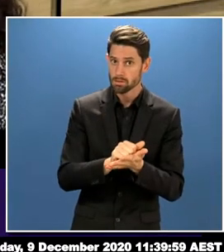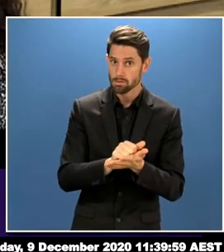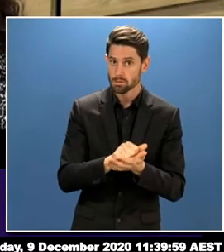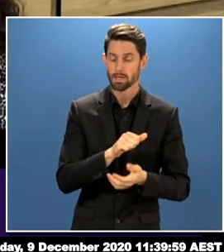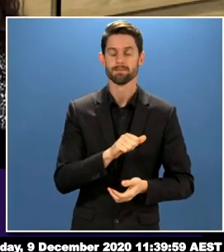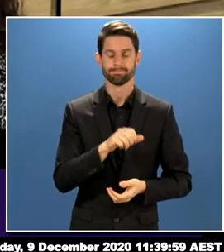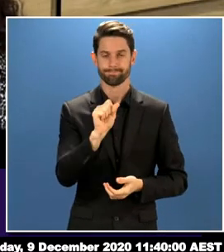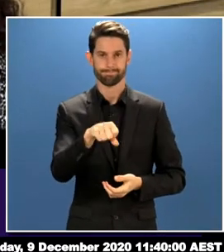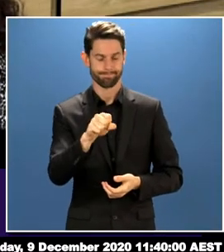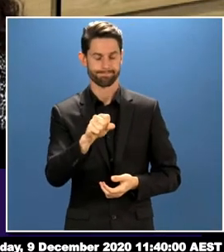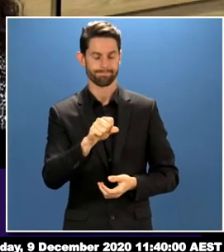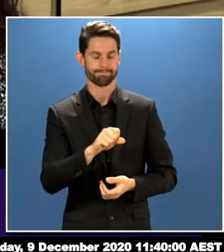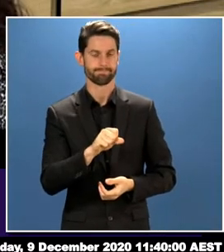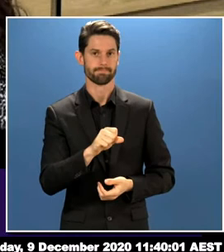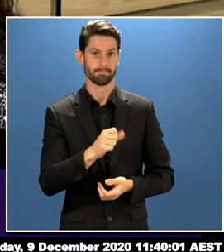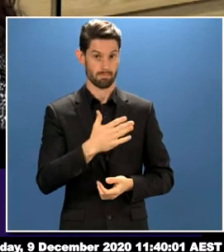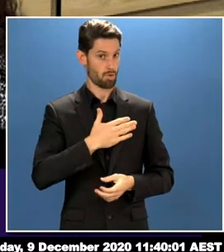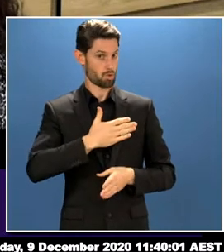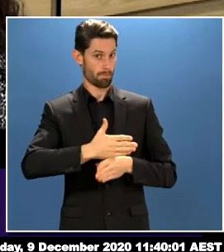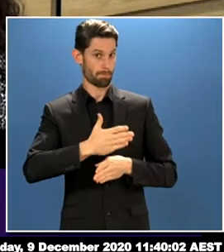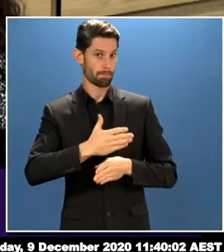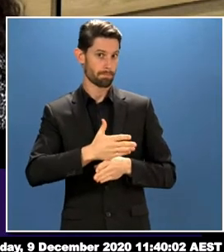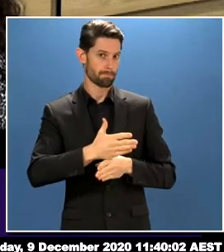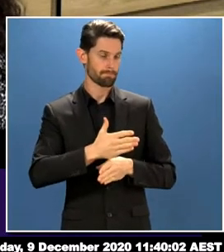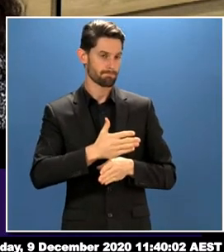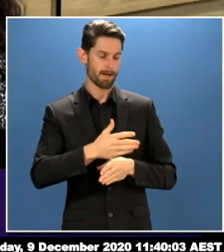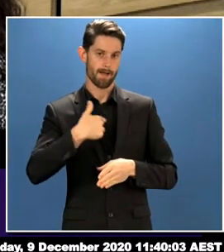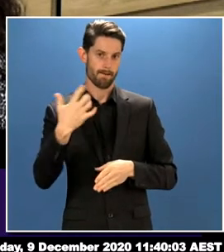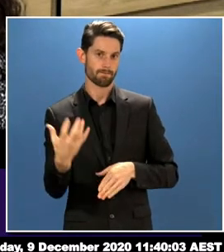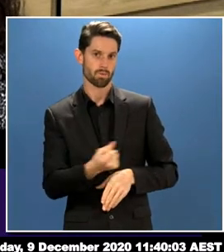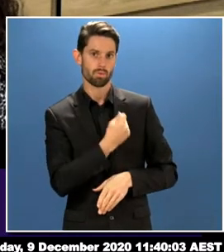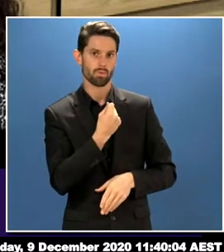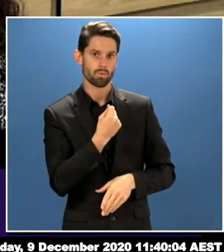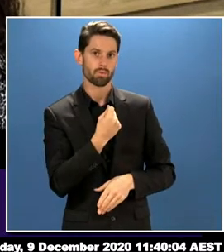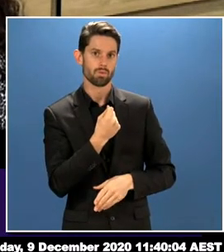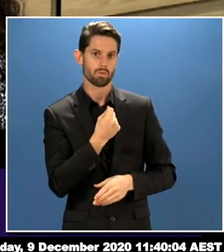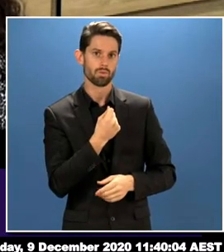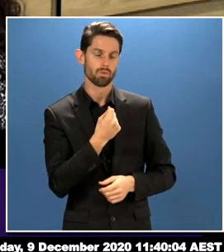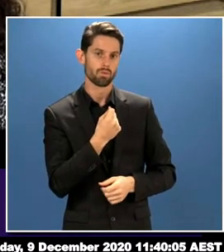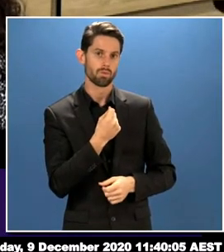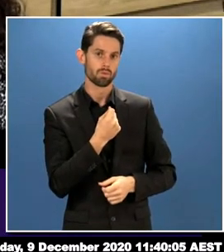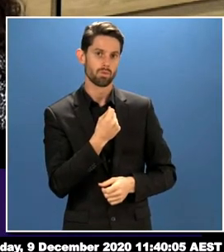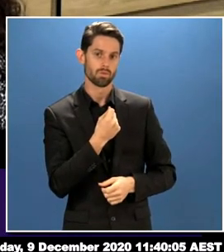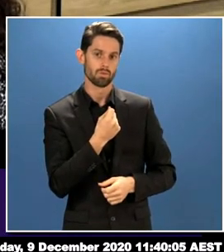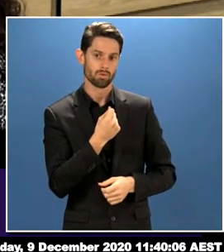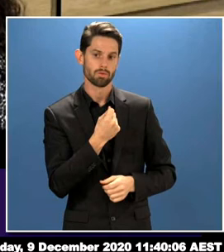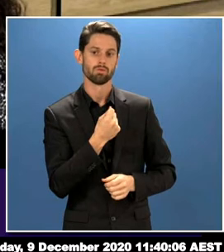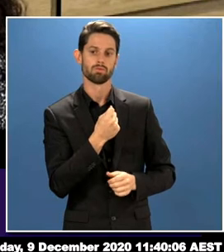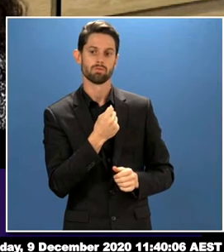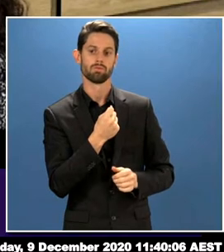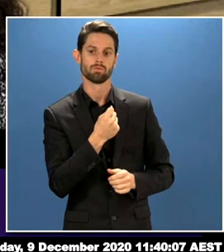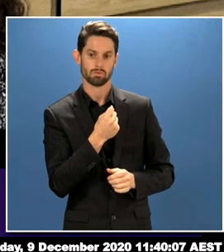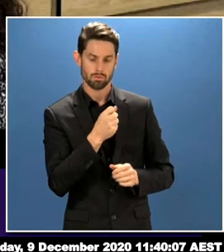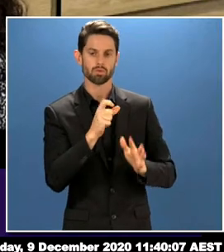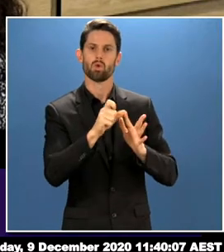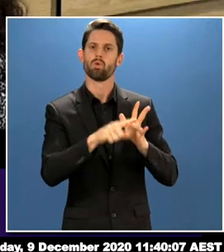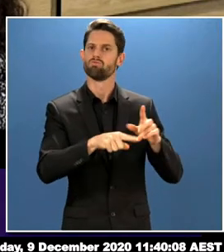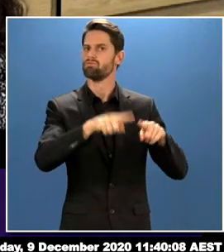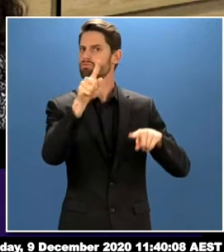By the very nature of the role, it requires going to different meetings and...